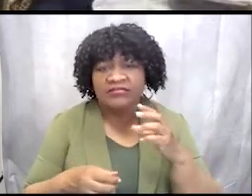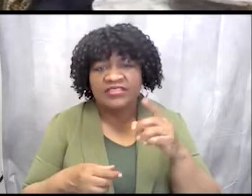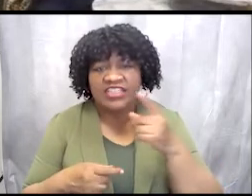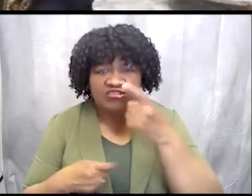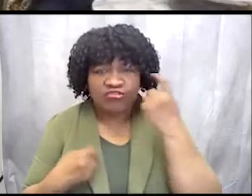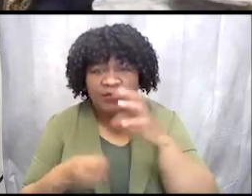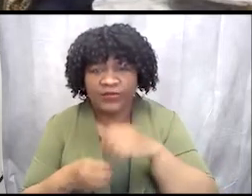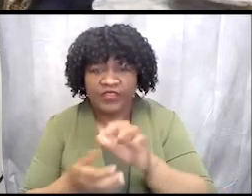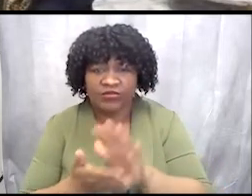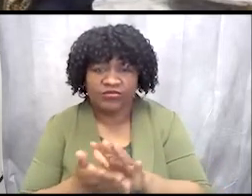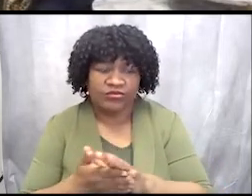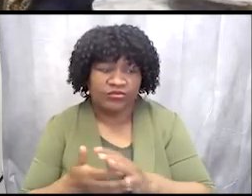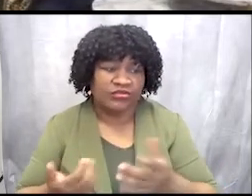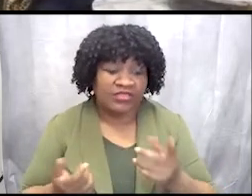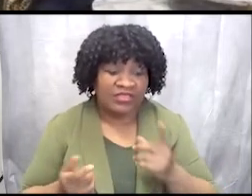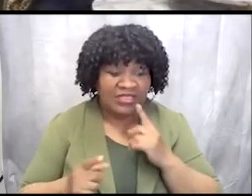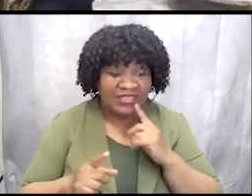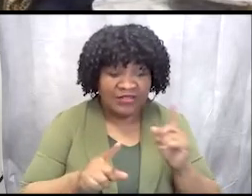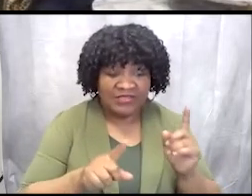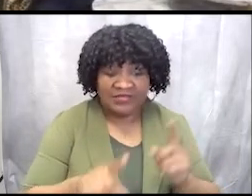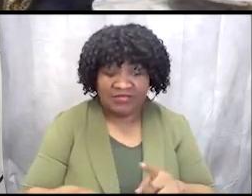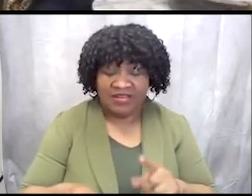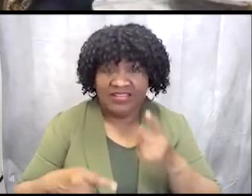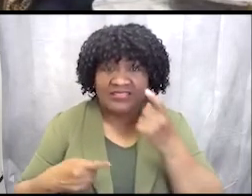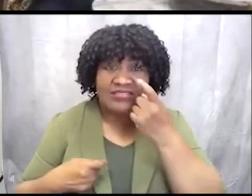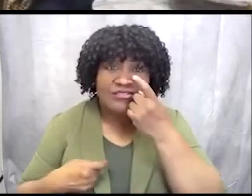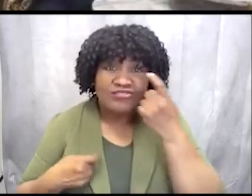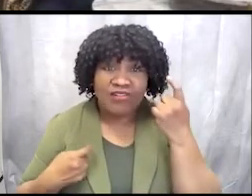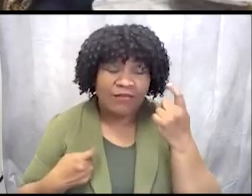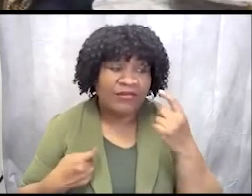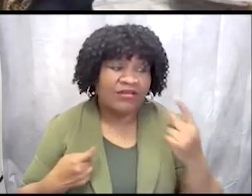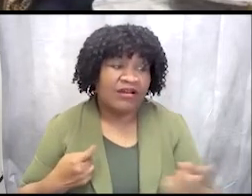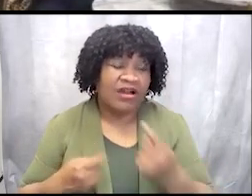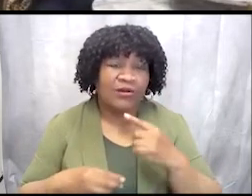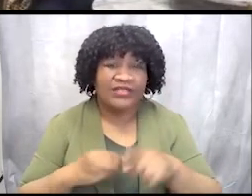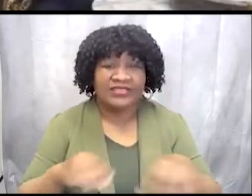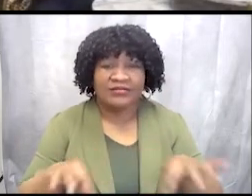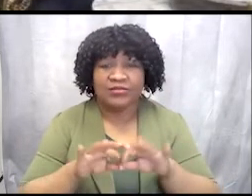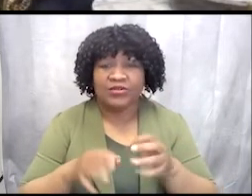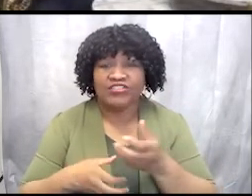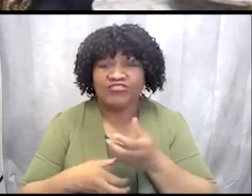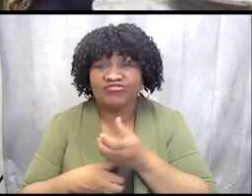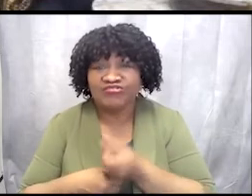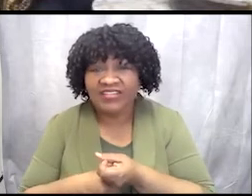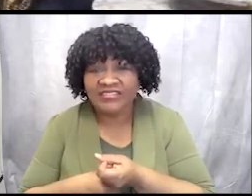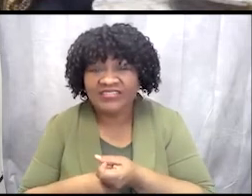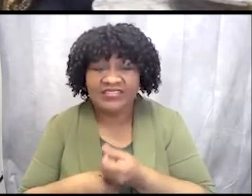The response to trauma is... Best response to trauma is always about trust and it's about relationships.